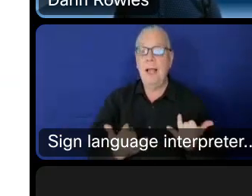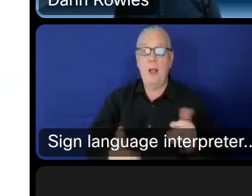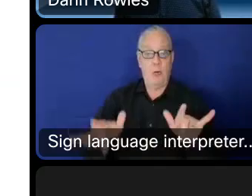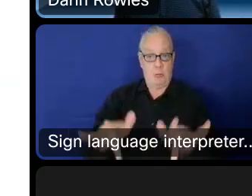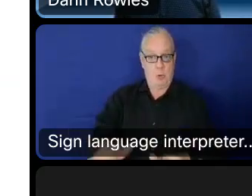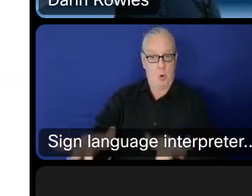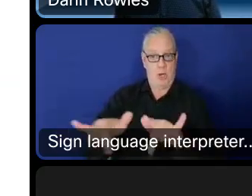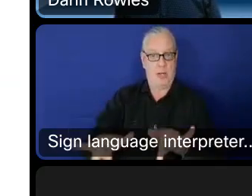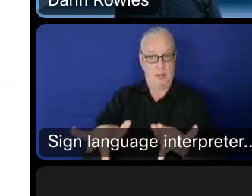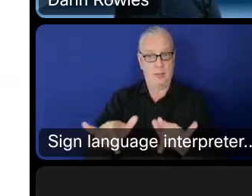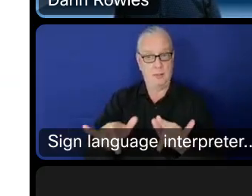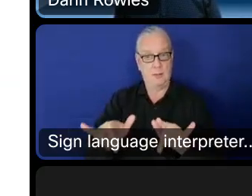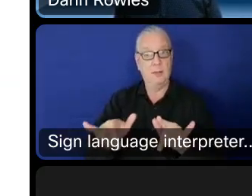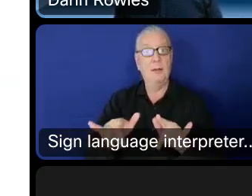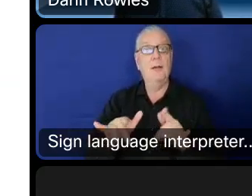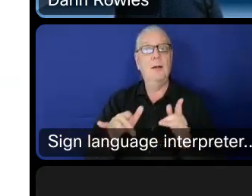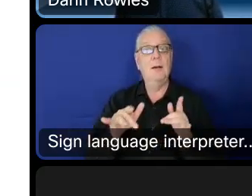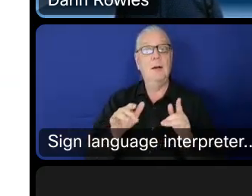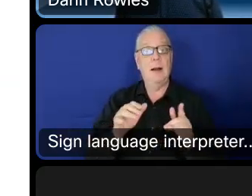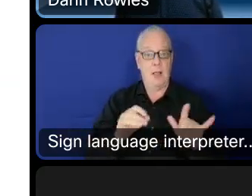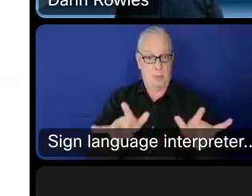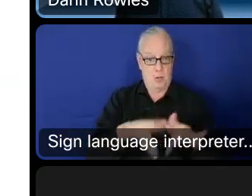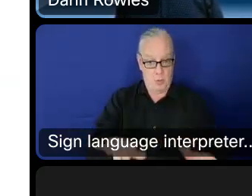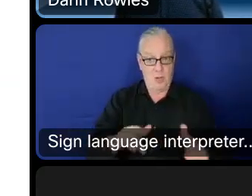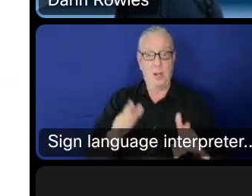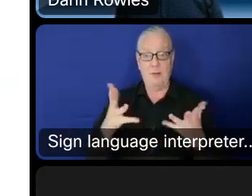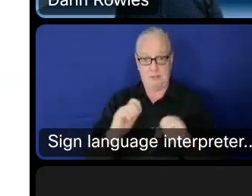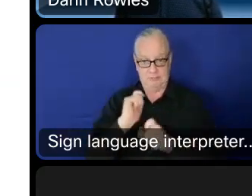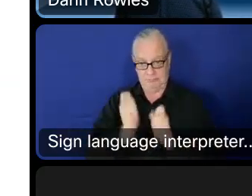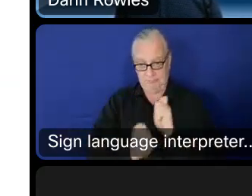Once the recording is made accessible, it will be posted